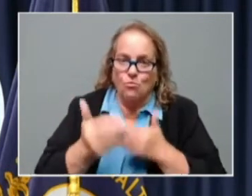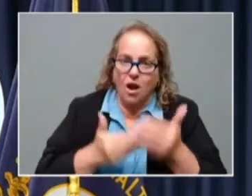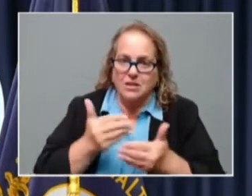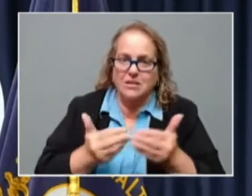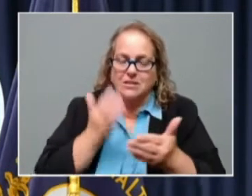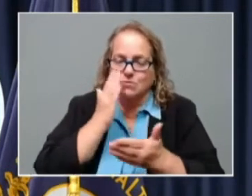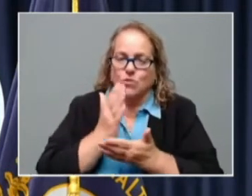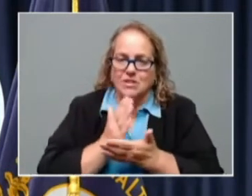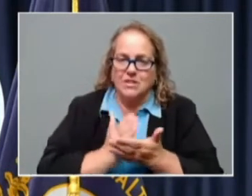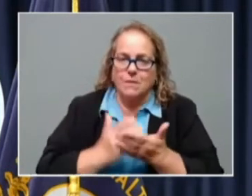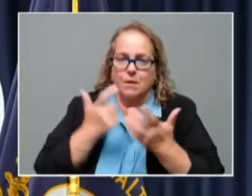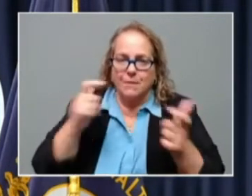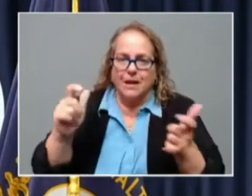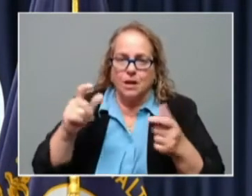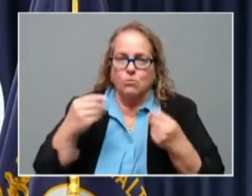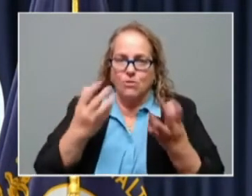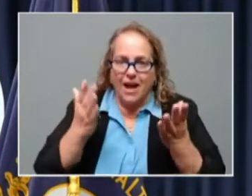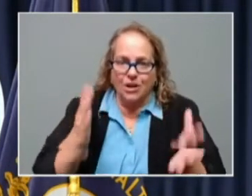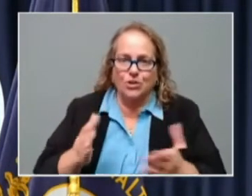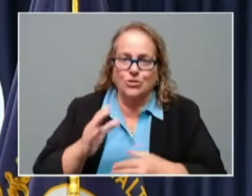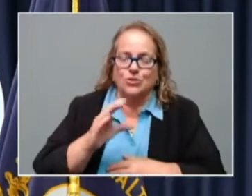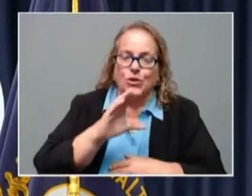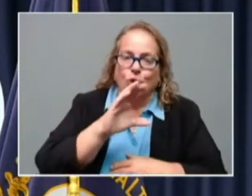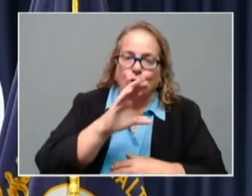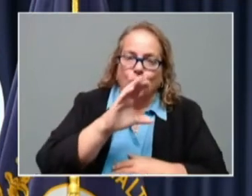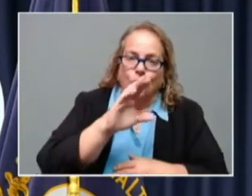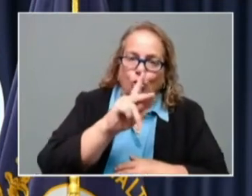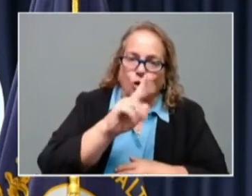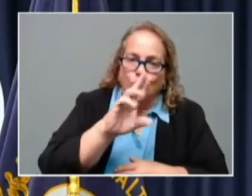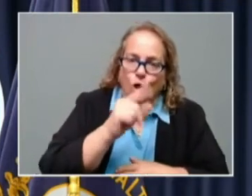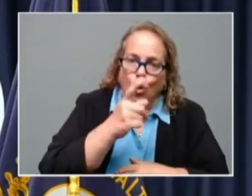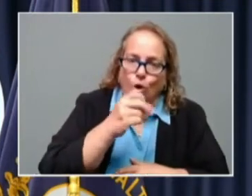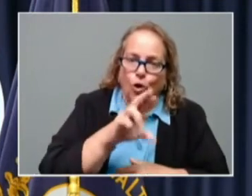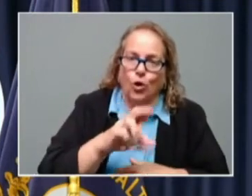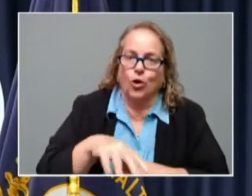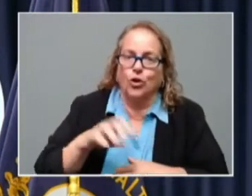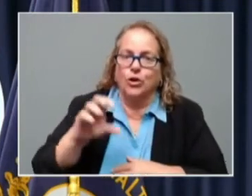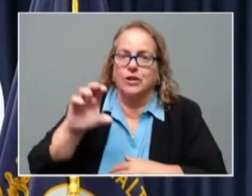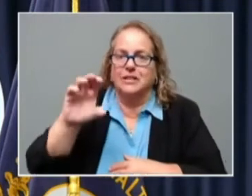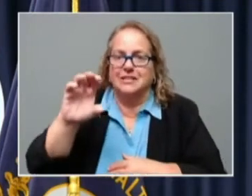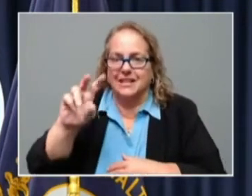Kroger, your CBS, your others. But we believe those are up and running